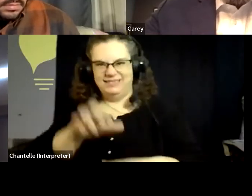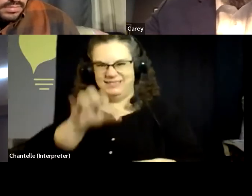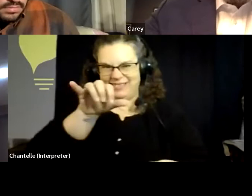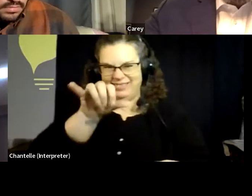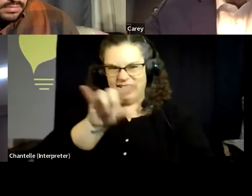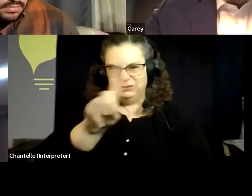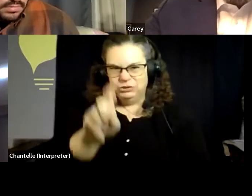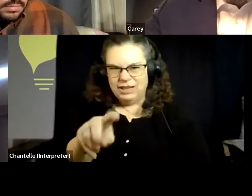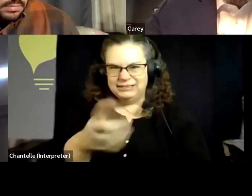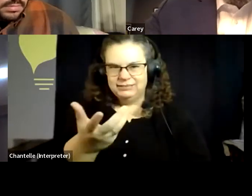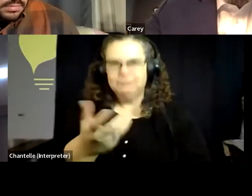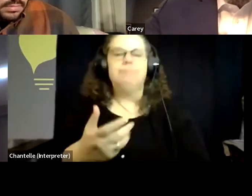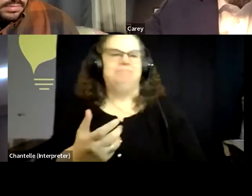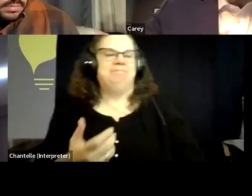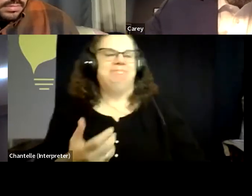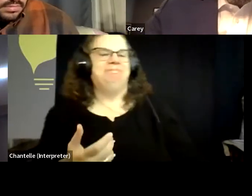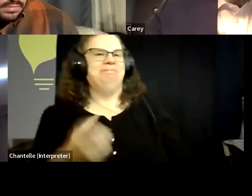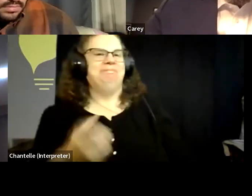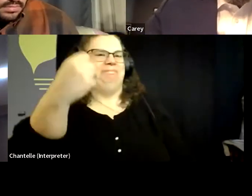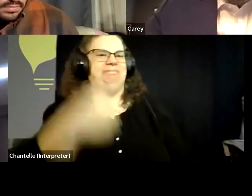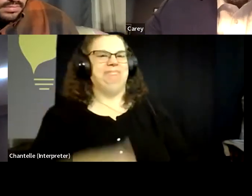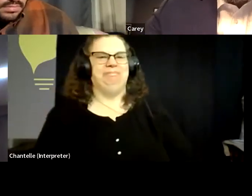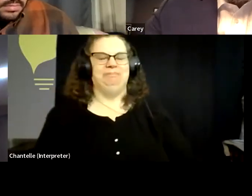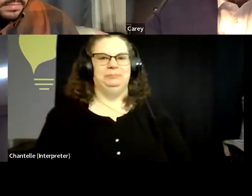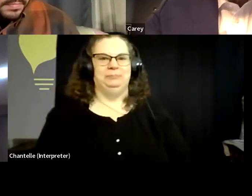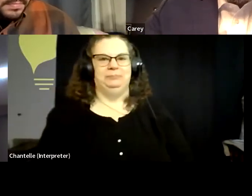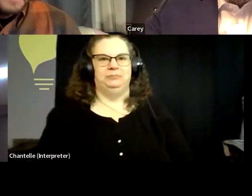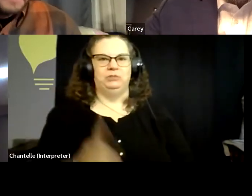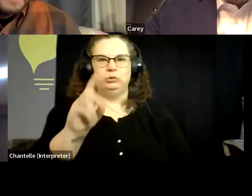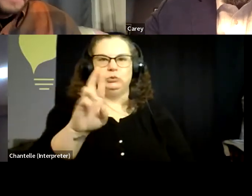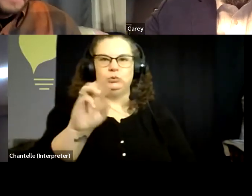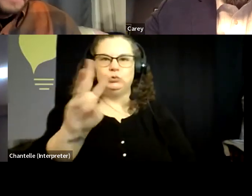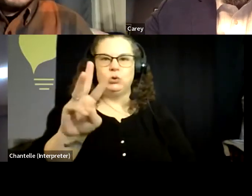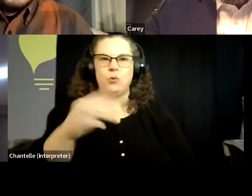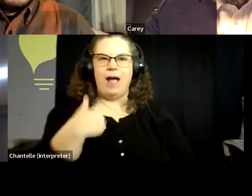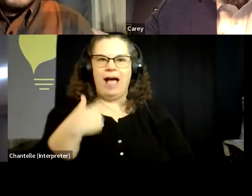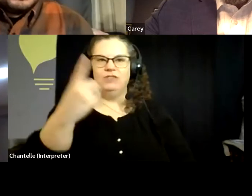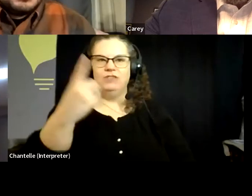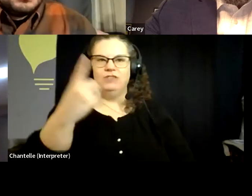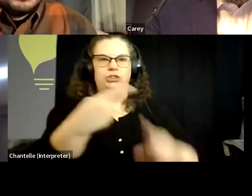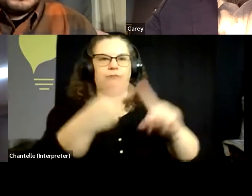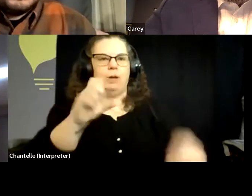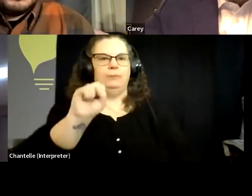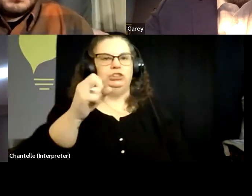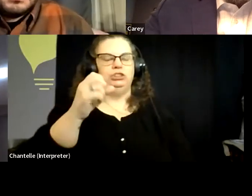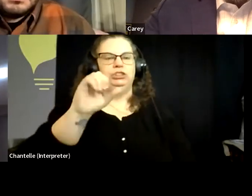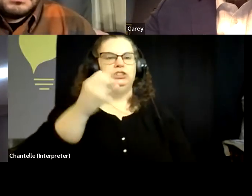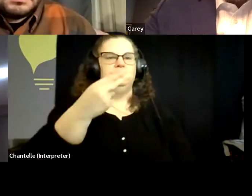? >> Carey: Yes, ma'am. Drew , we have a question from Sheila. She asks, what are